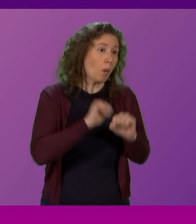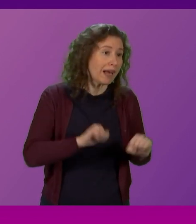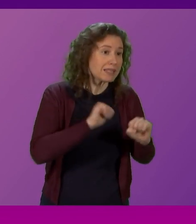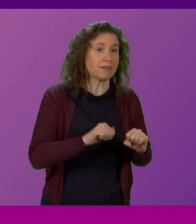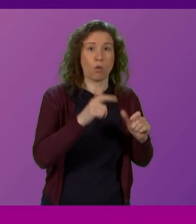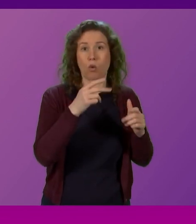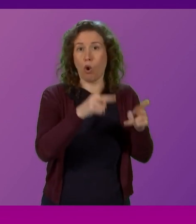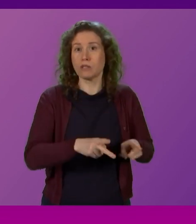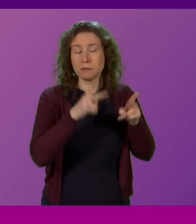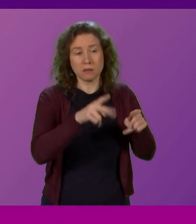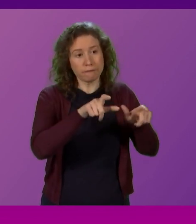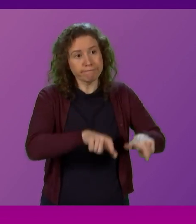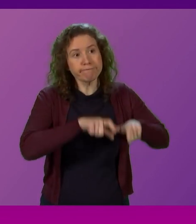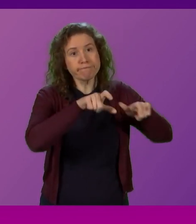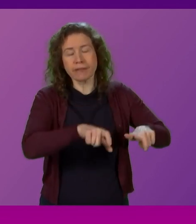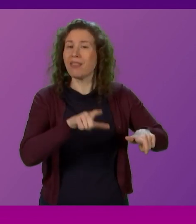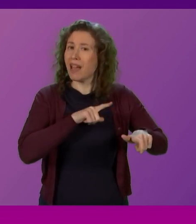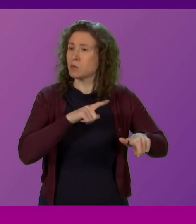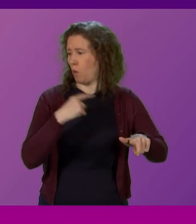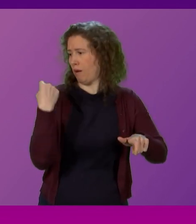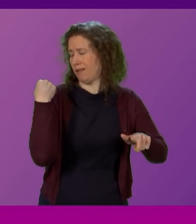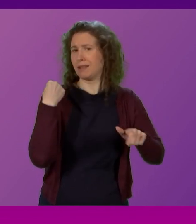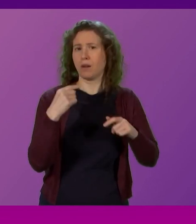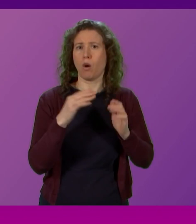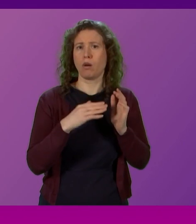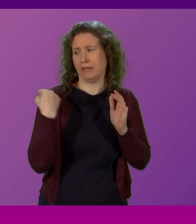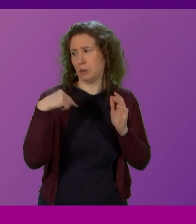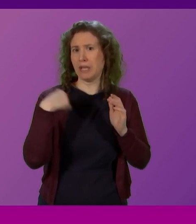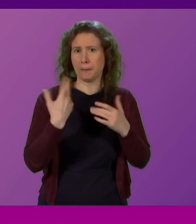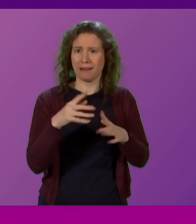from hospital—which is why we announced the action that we announced earlier this week.